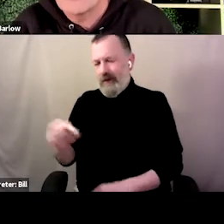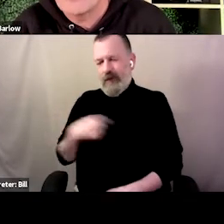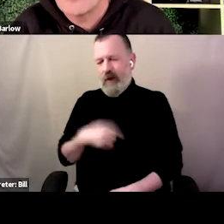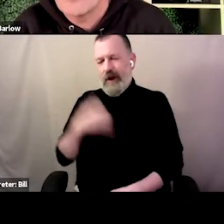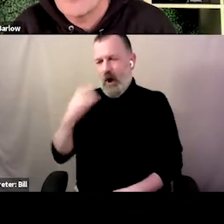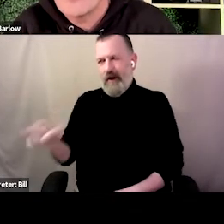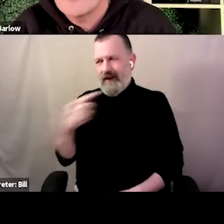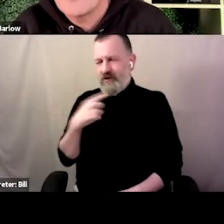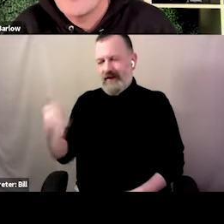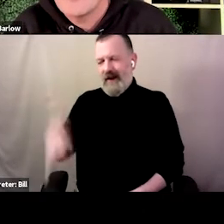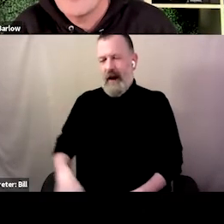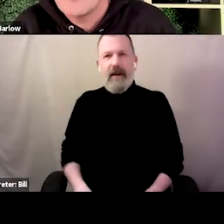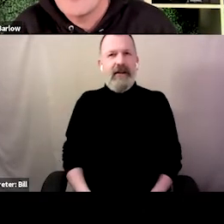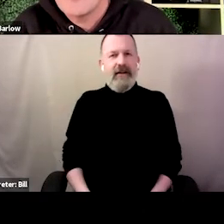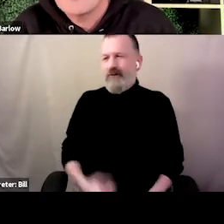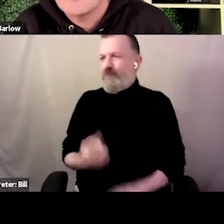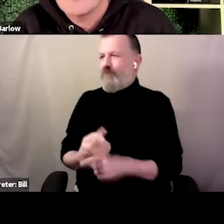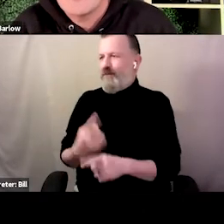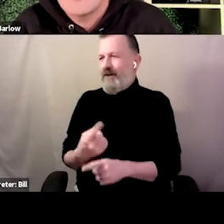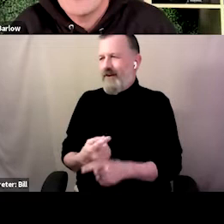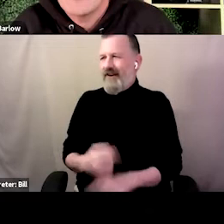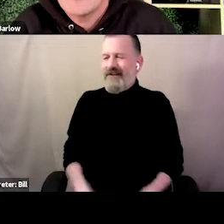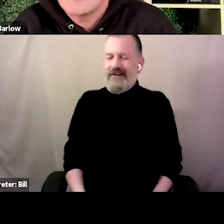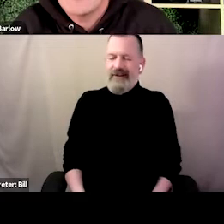Rick Mislan: No, but yeah. Right. Exactly. You're doing question.